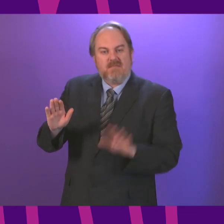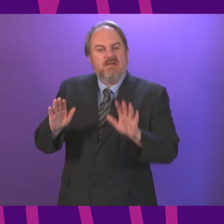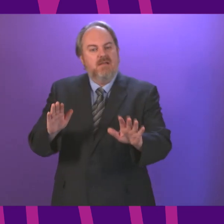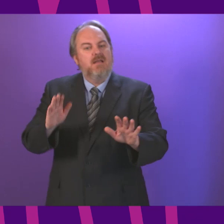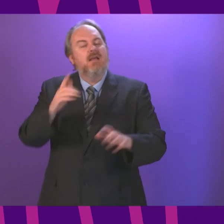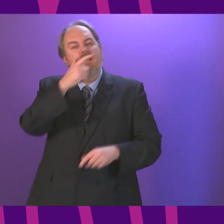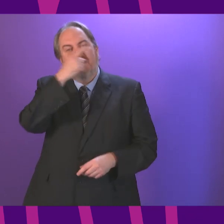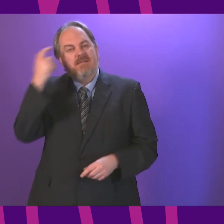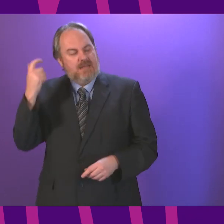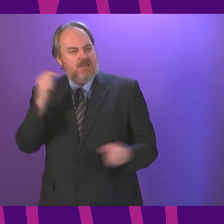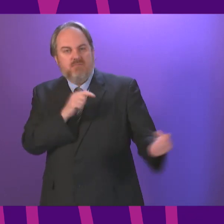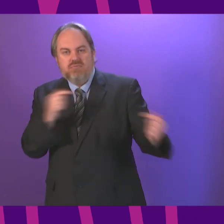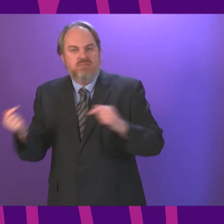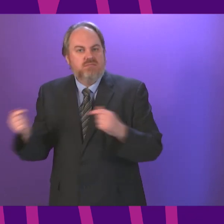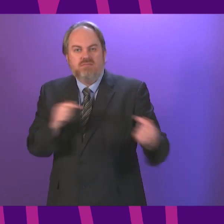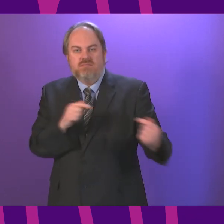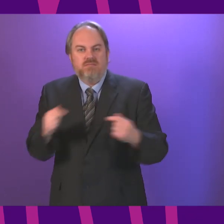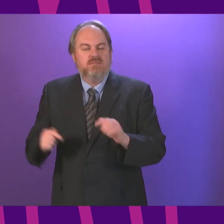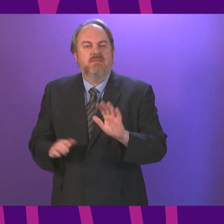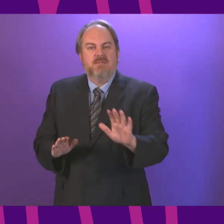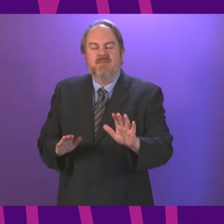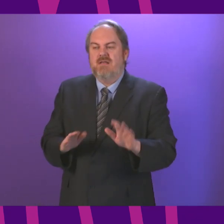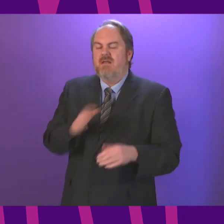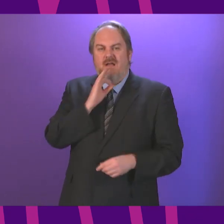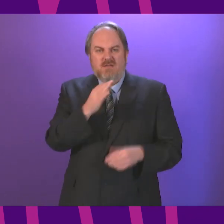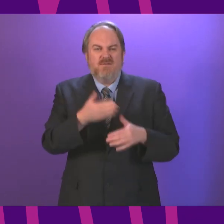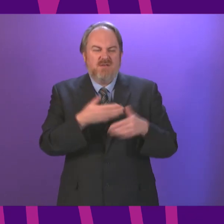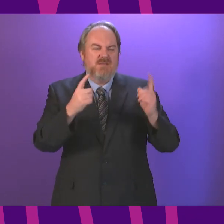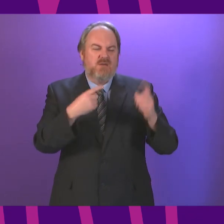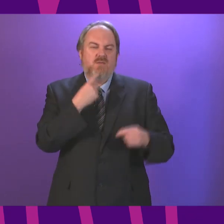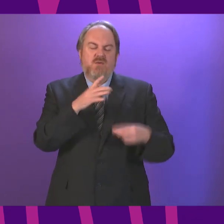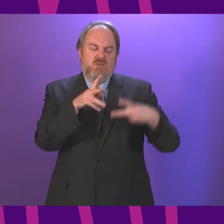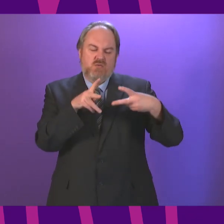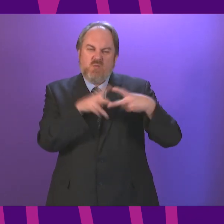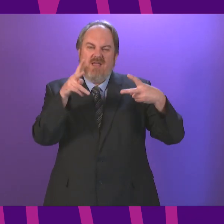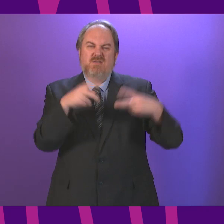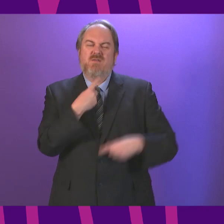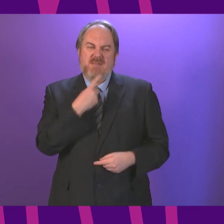exchange, and I always allow some latitude, but you have twice mentioned the House of Lords, First